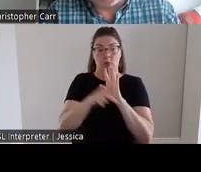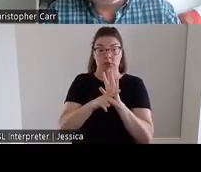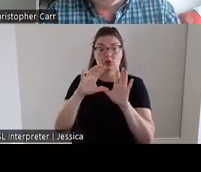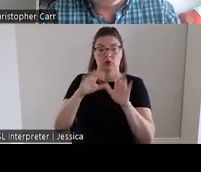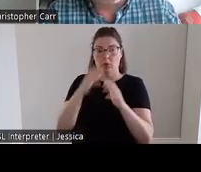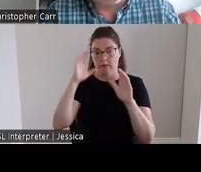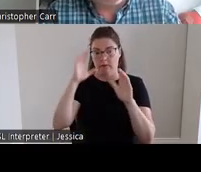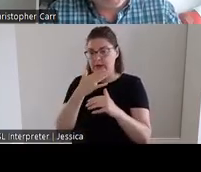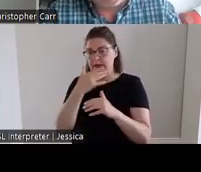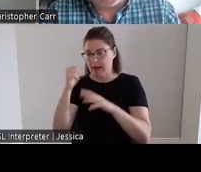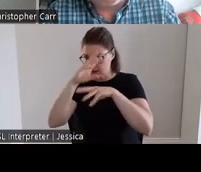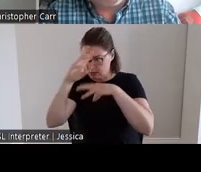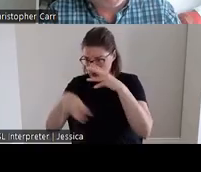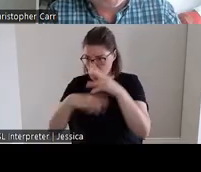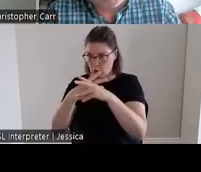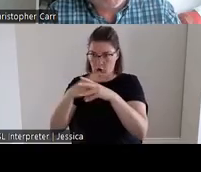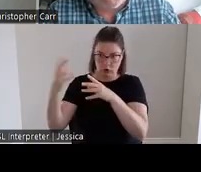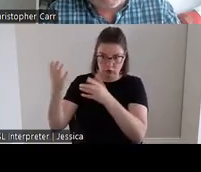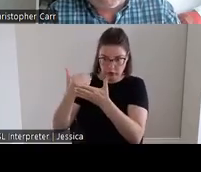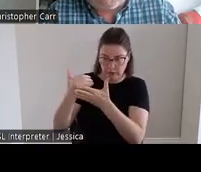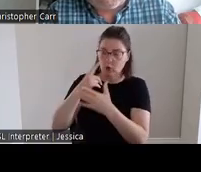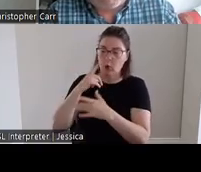for worldwide review on June 30th.